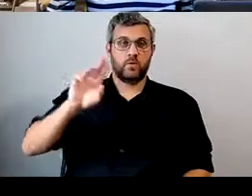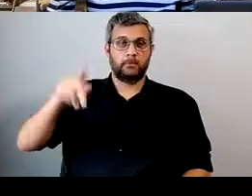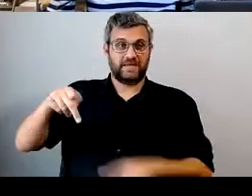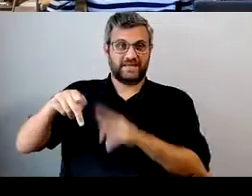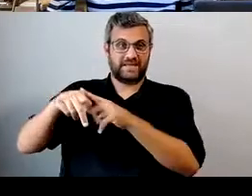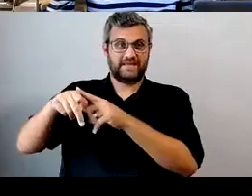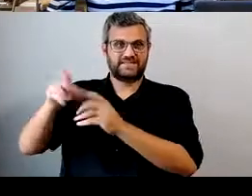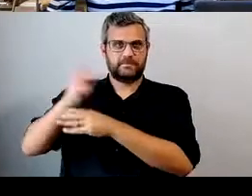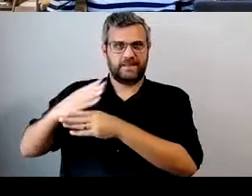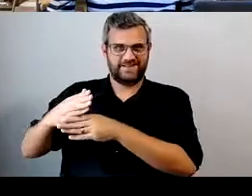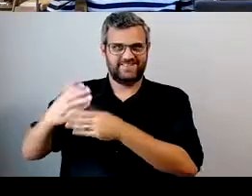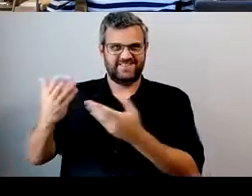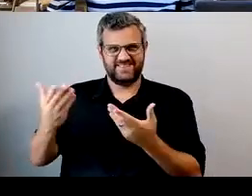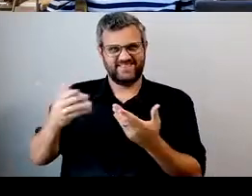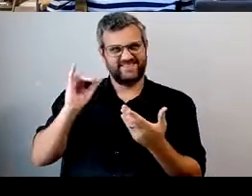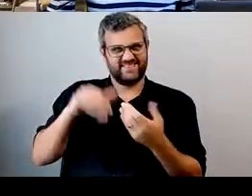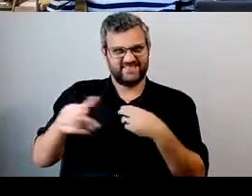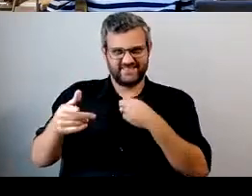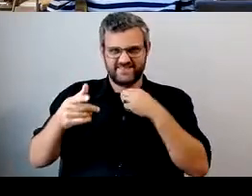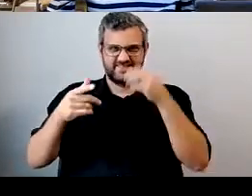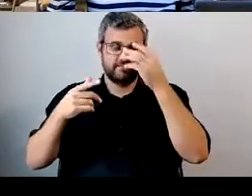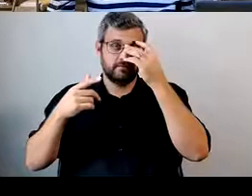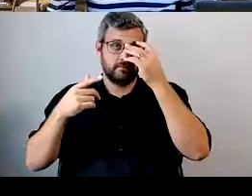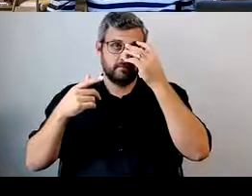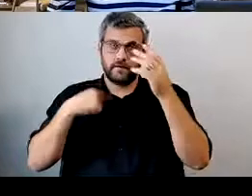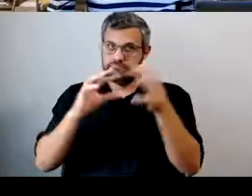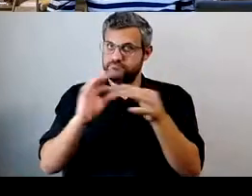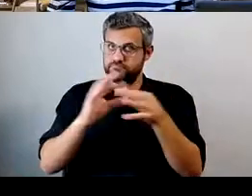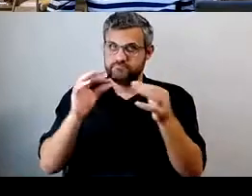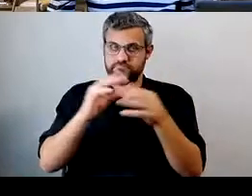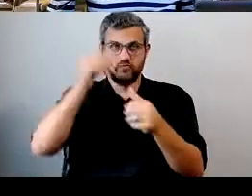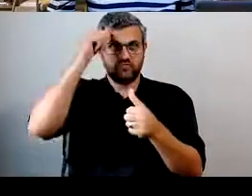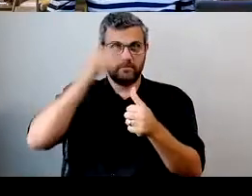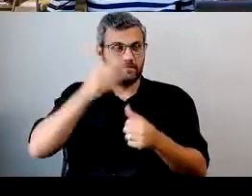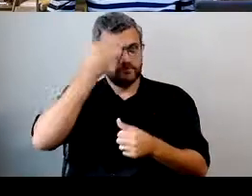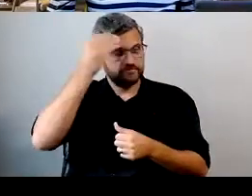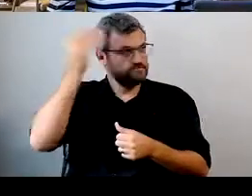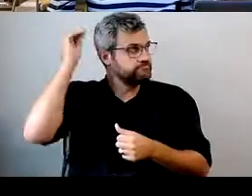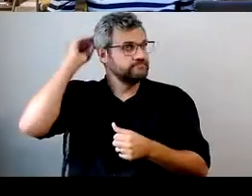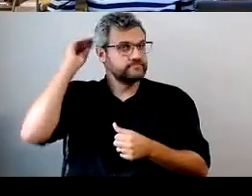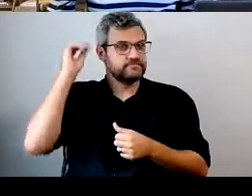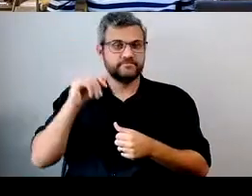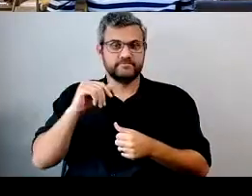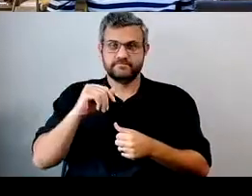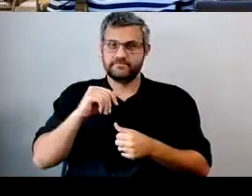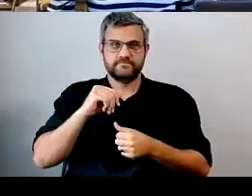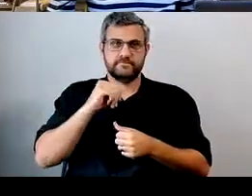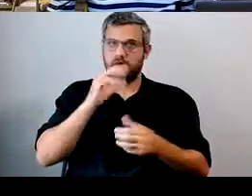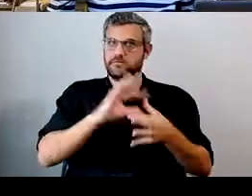So I always want to say we should keep in mind, not talking in acronyms, as someone mentioned, not talking in symbols